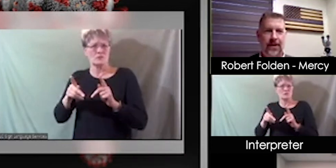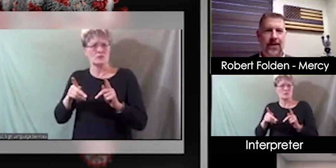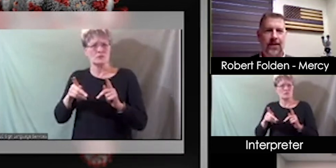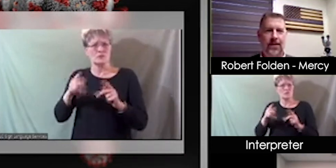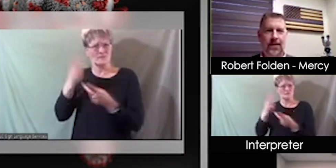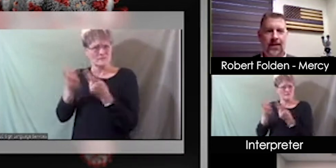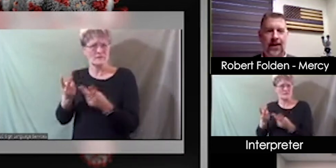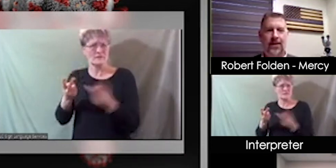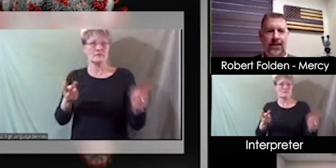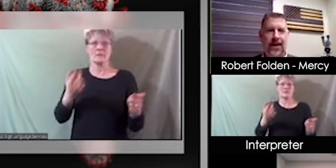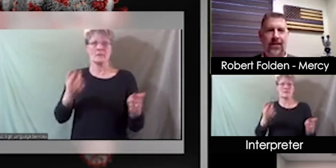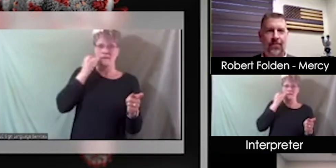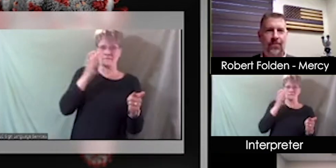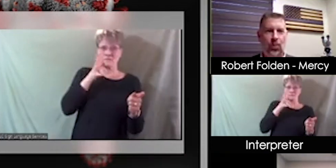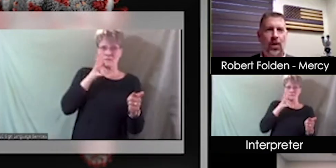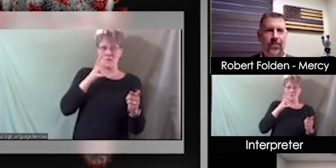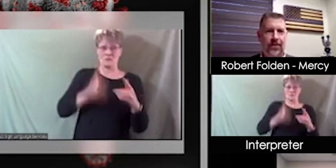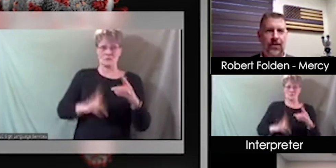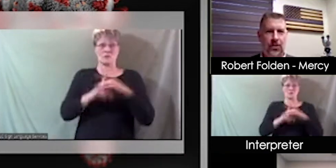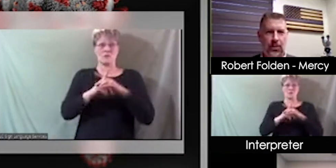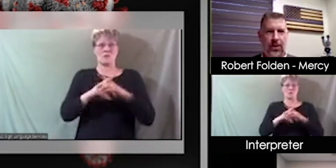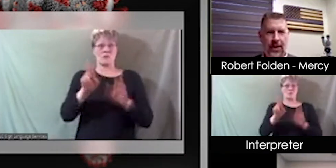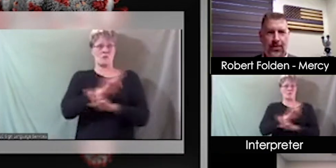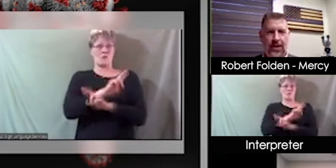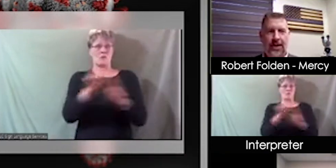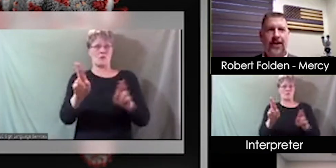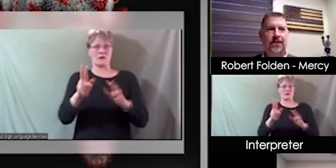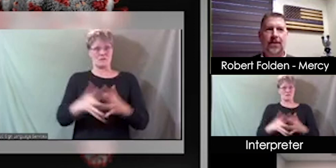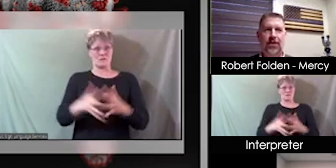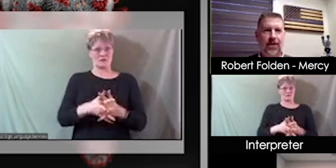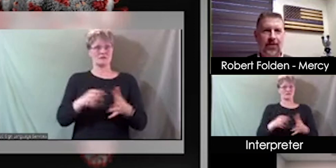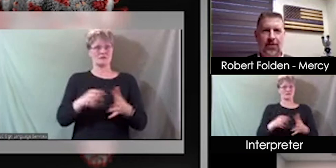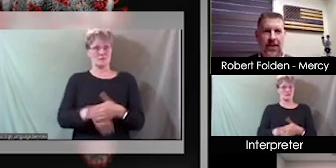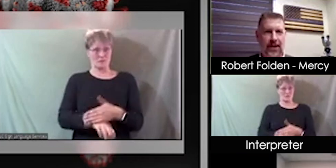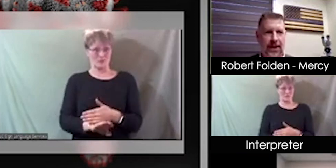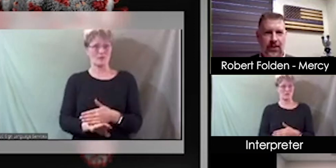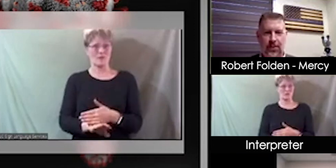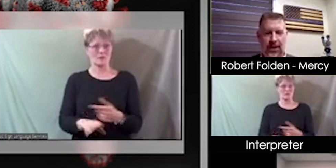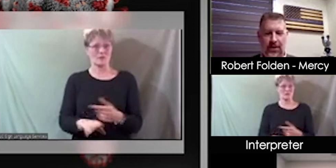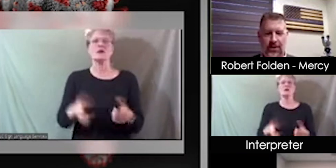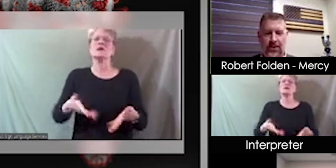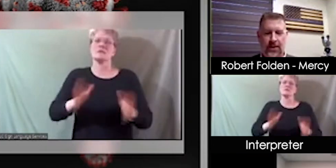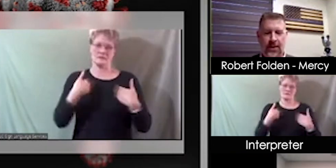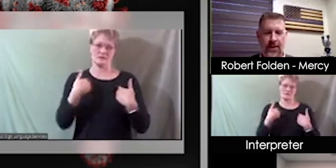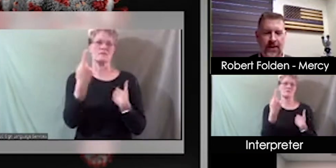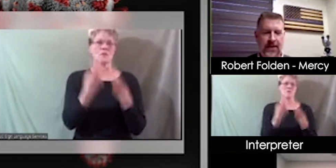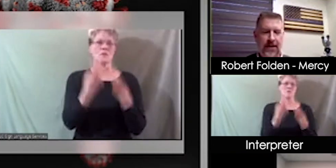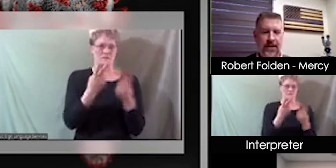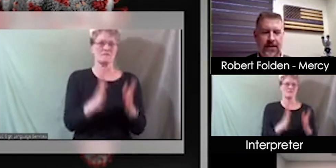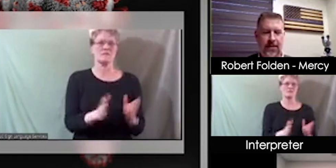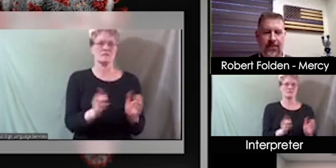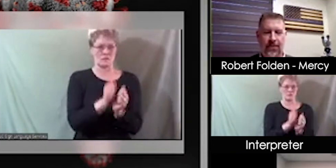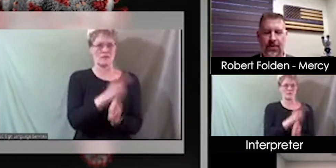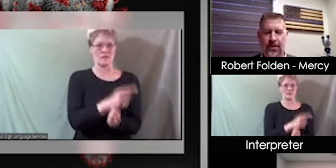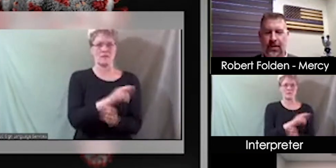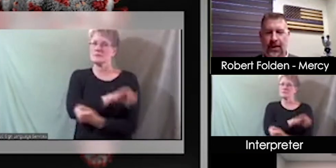they they're allowed to have one visitor with them. Same thing for a pediatric patient and then I'd take it a step further